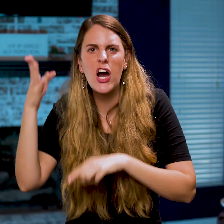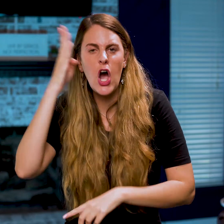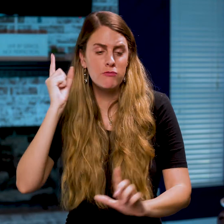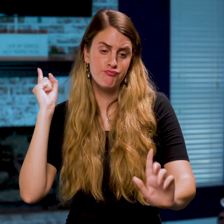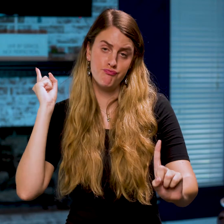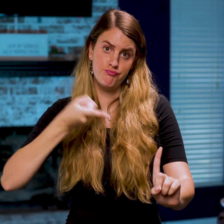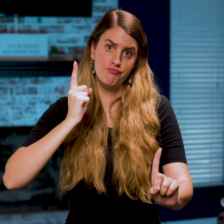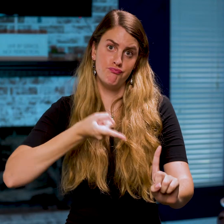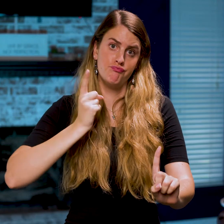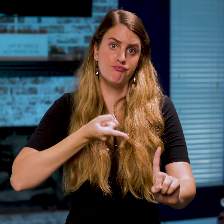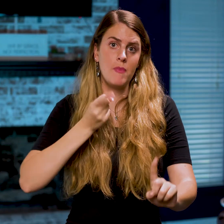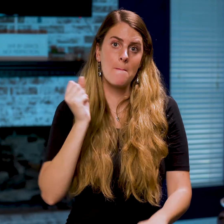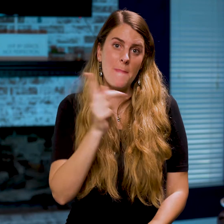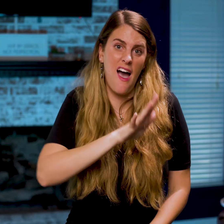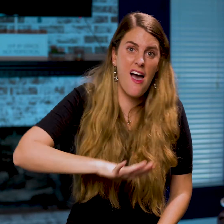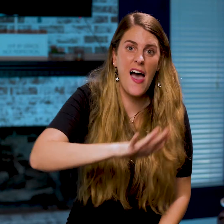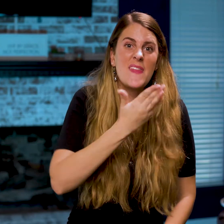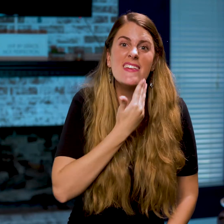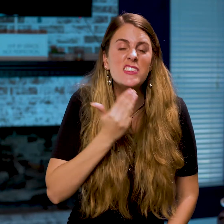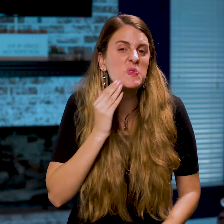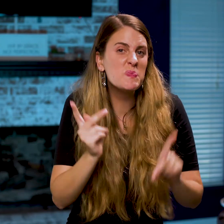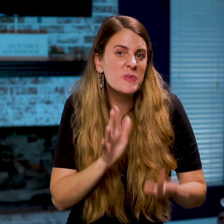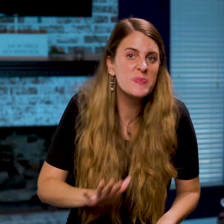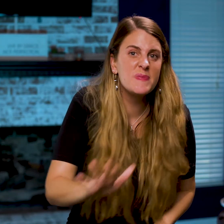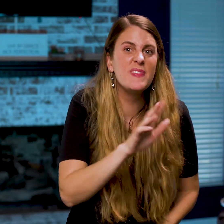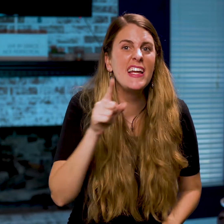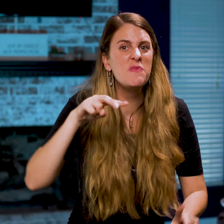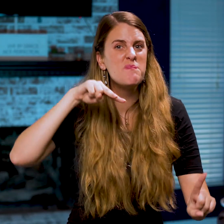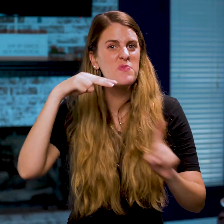but God points the finger back at the Israelites;